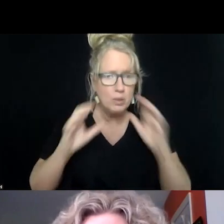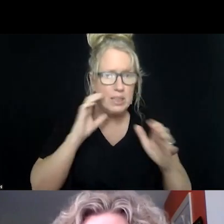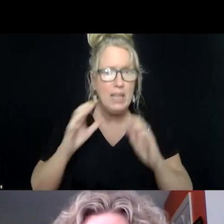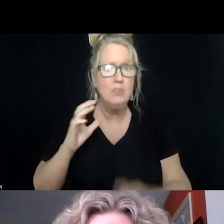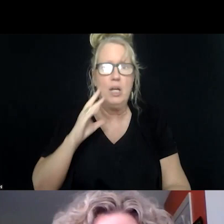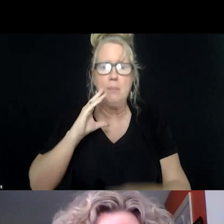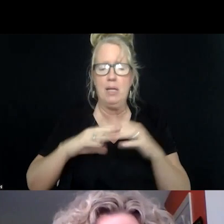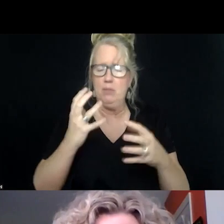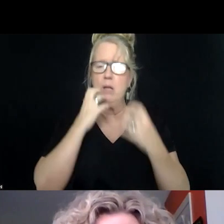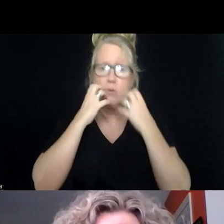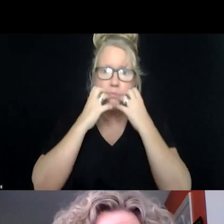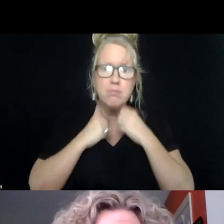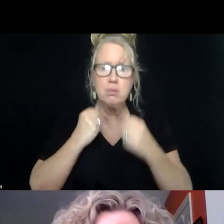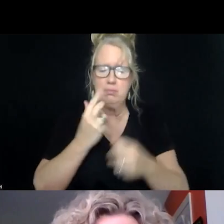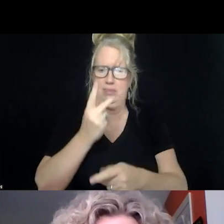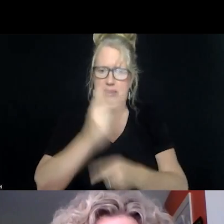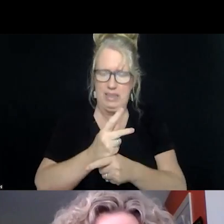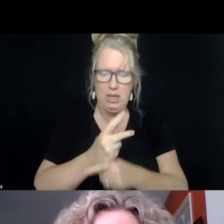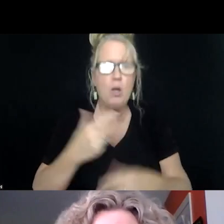CARE THAT FEELS LIKE CARE.